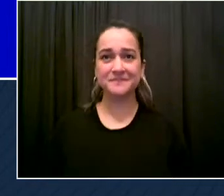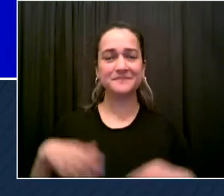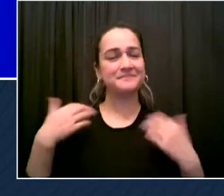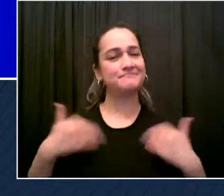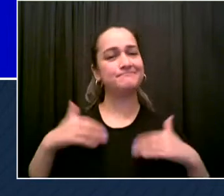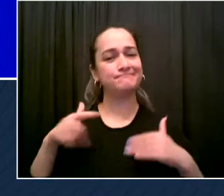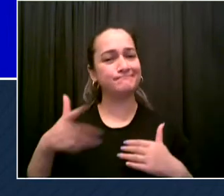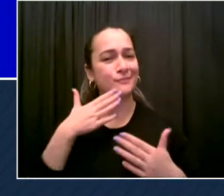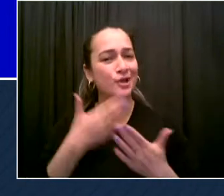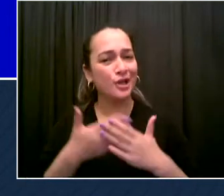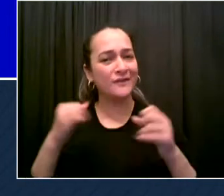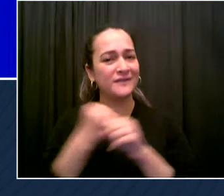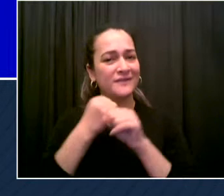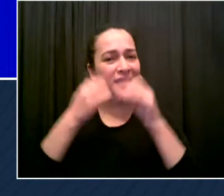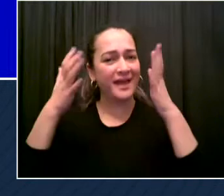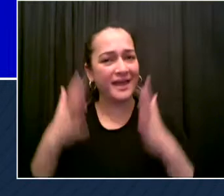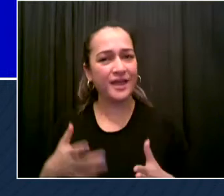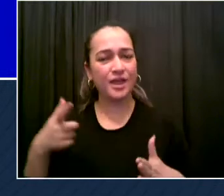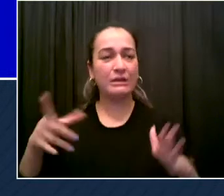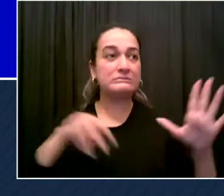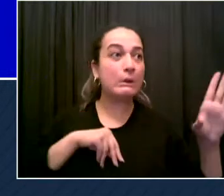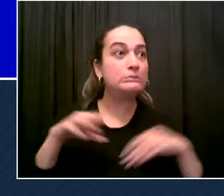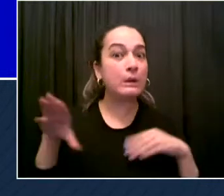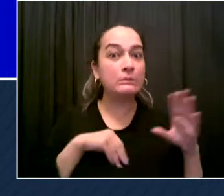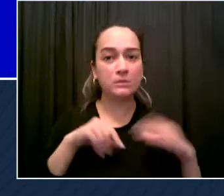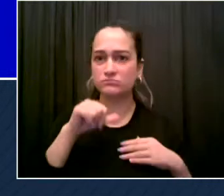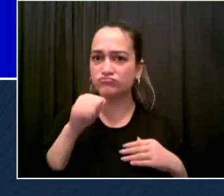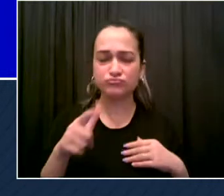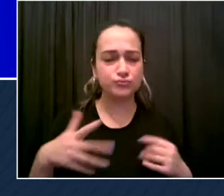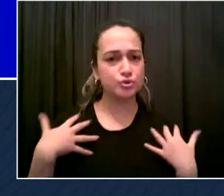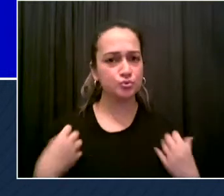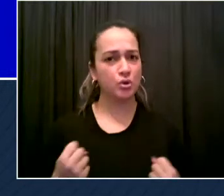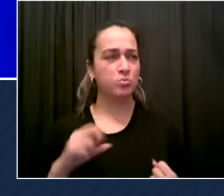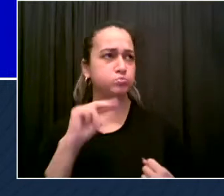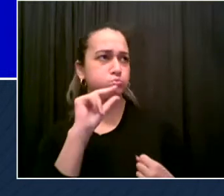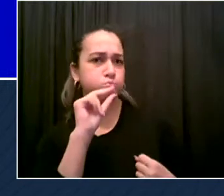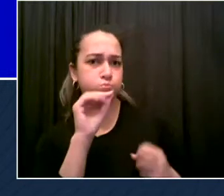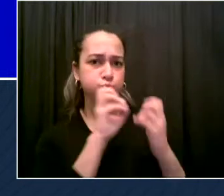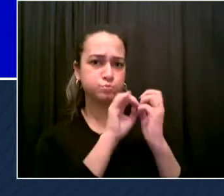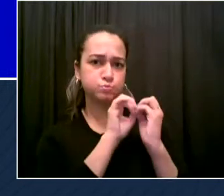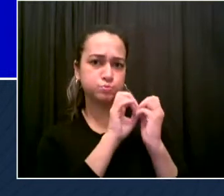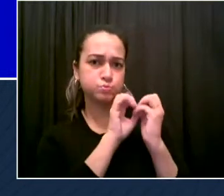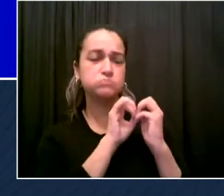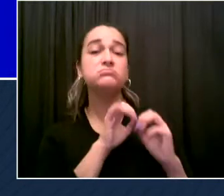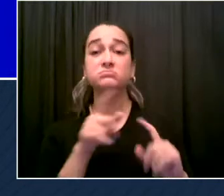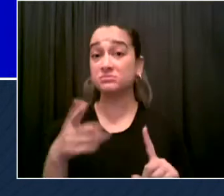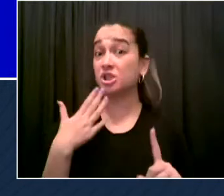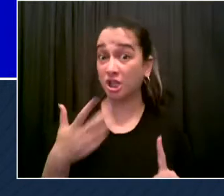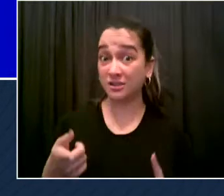CITIES. IT WAS A REAL THREAT TO OUR FEDERAL FUNDING IN OUR ABILITY TO DO THE WORK WE HAVE TO DO. JIM SUCCESSFULLY FOUGHT BACK ALL OF THESE ATTACKS WITH HIS